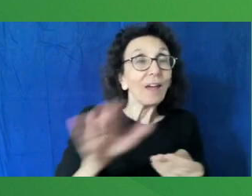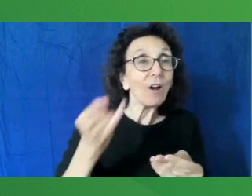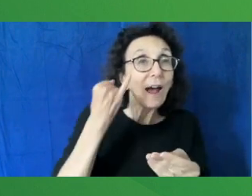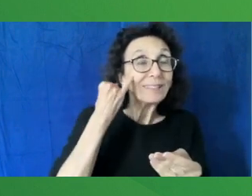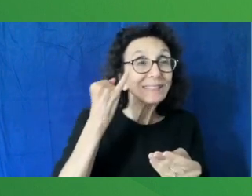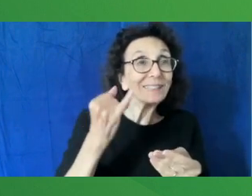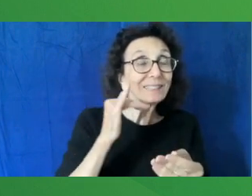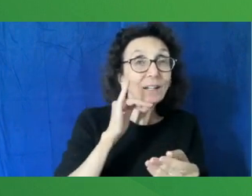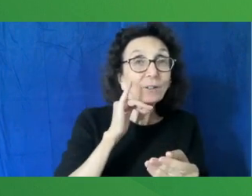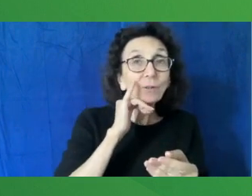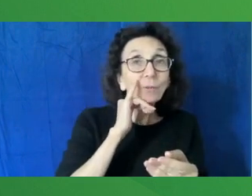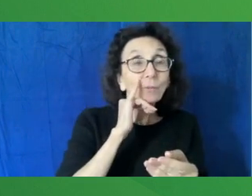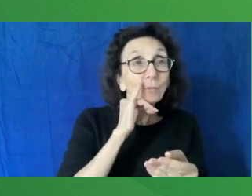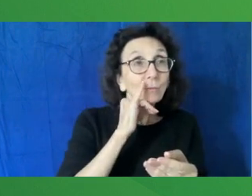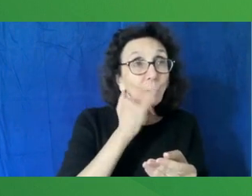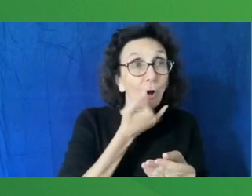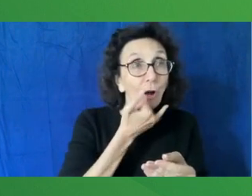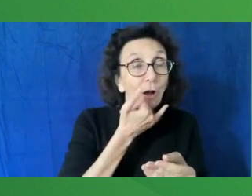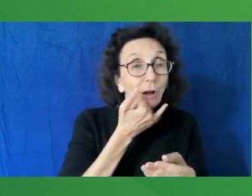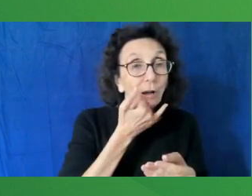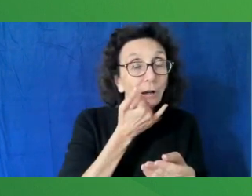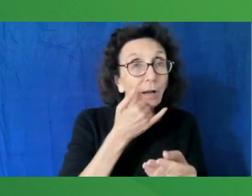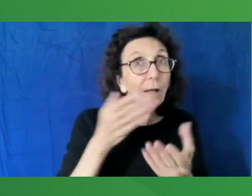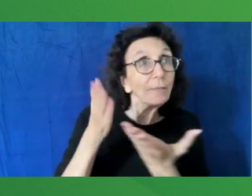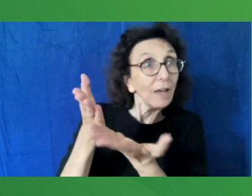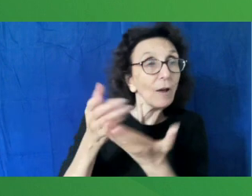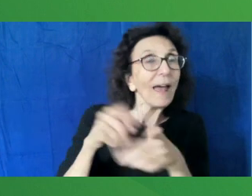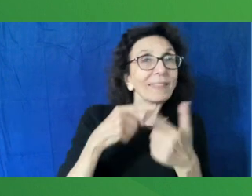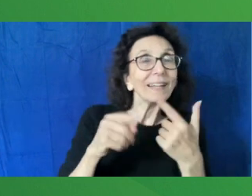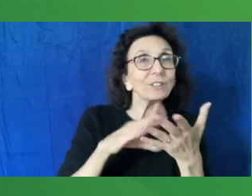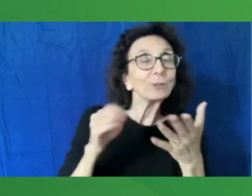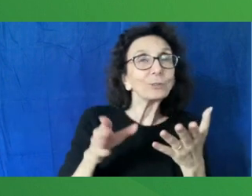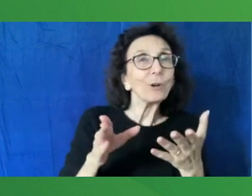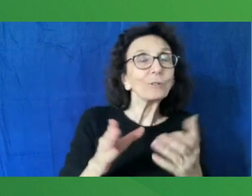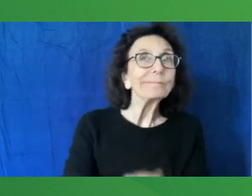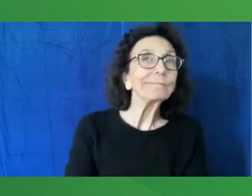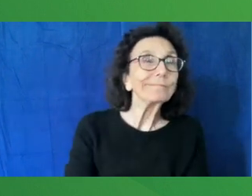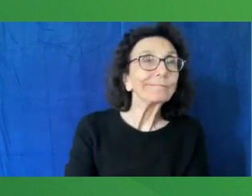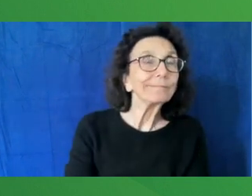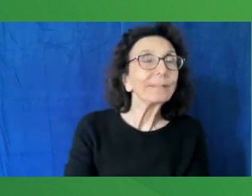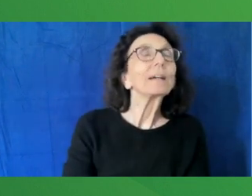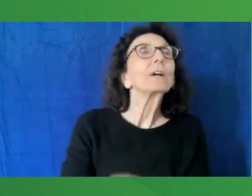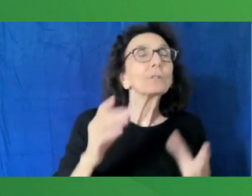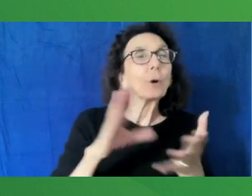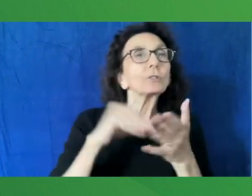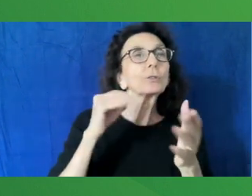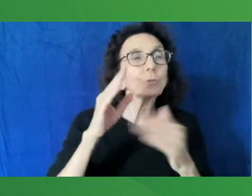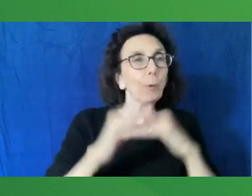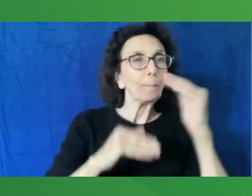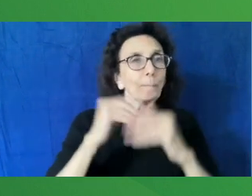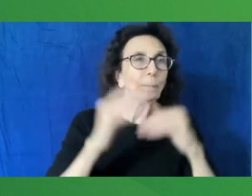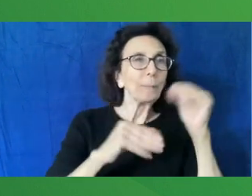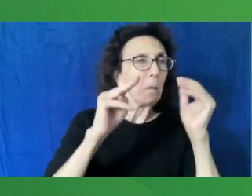and making students claim them. So usually we'll have them make a model or something of their initial ideas and get them